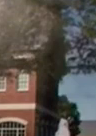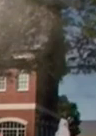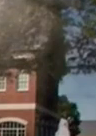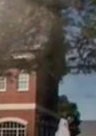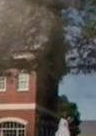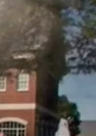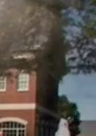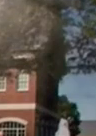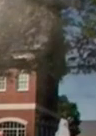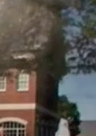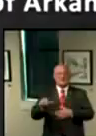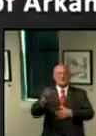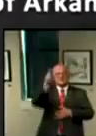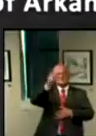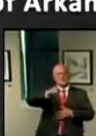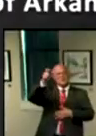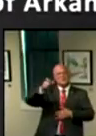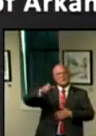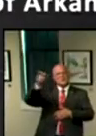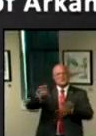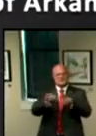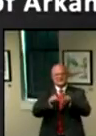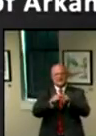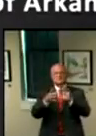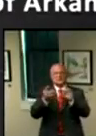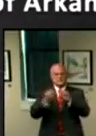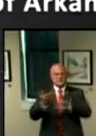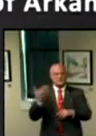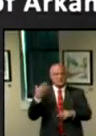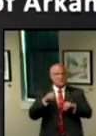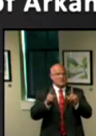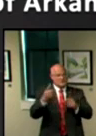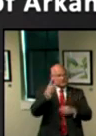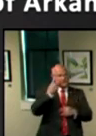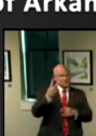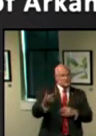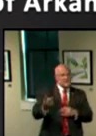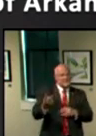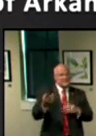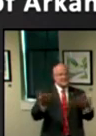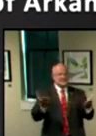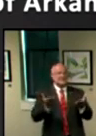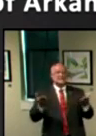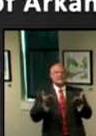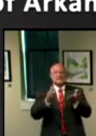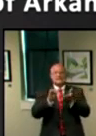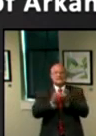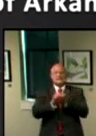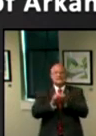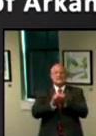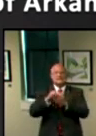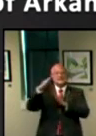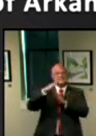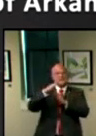THIS IS AGAIN JUST SHOWING THE GROWTH RATE IN THE PERCENTAGE WAY JUST BY BARS SO IT'S REALLY